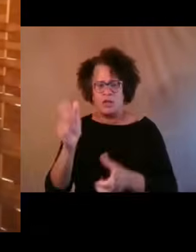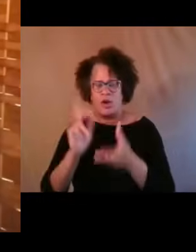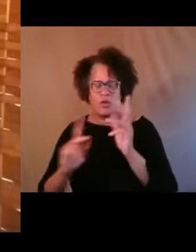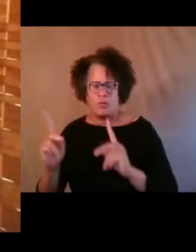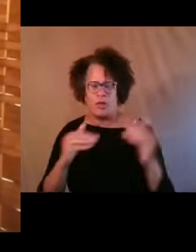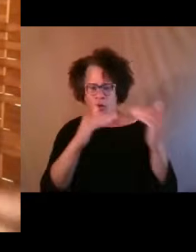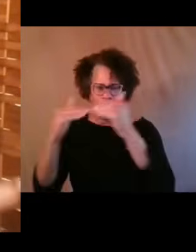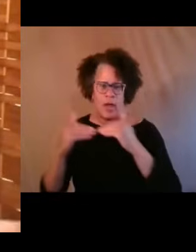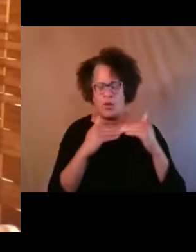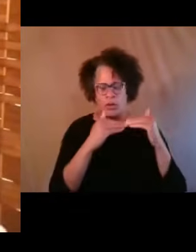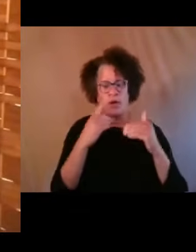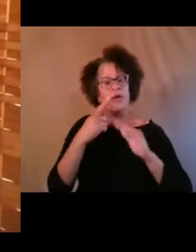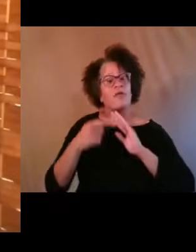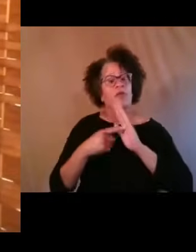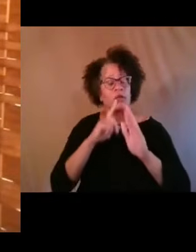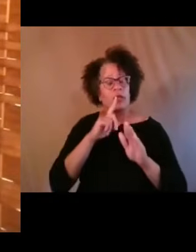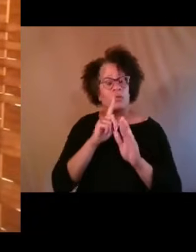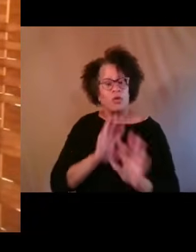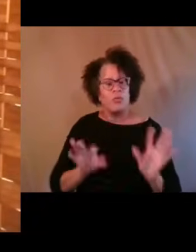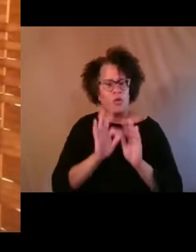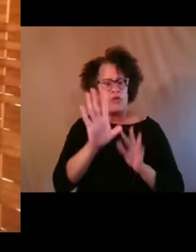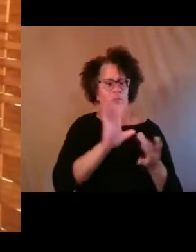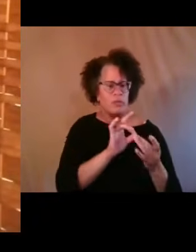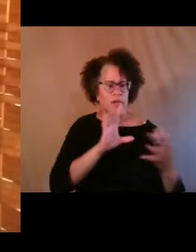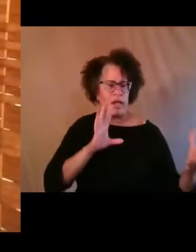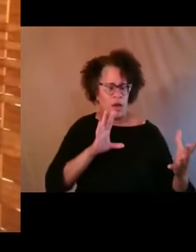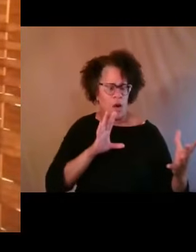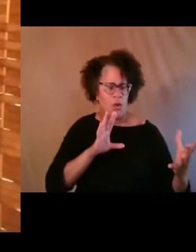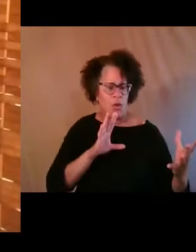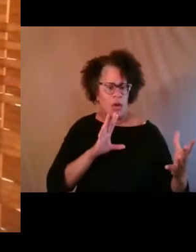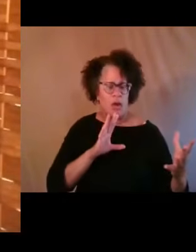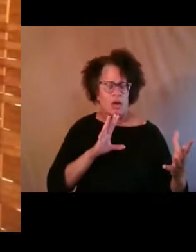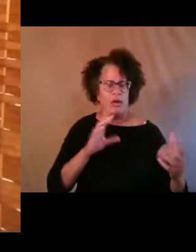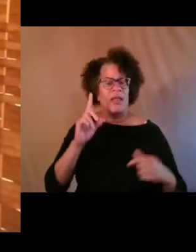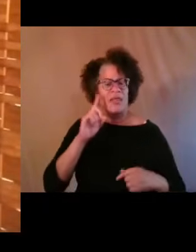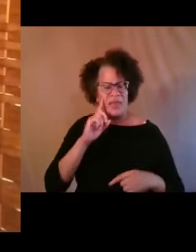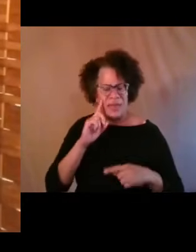Like, really letting go, build ins. We think about infrastructures.